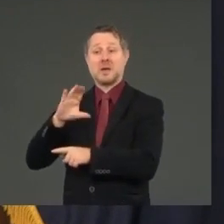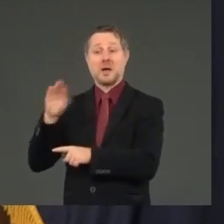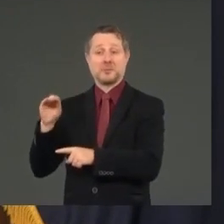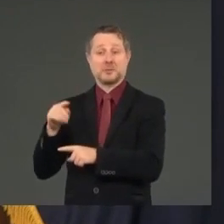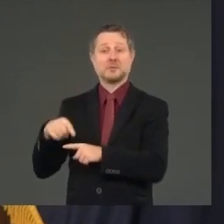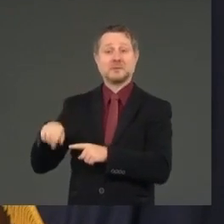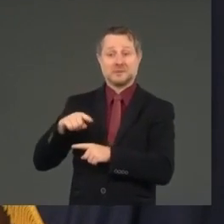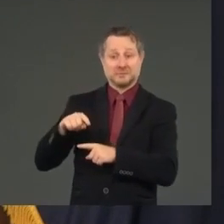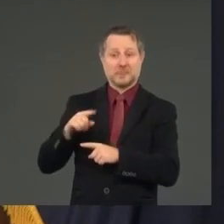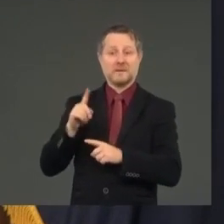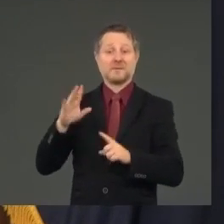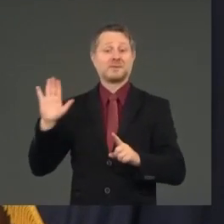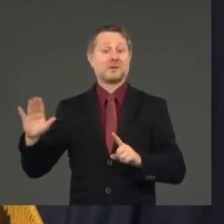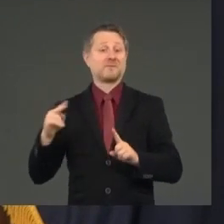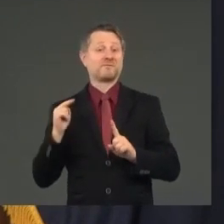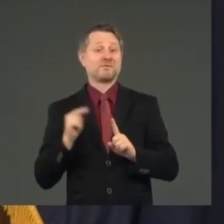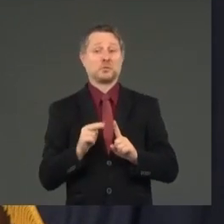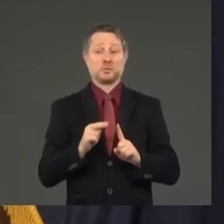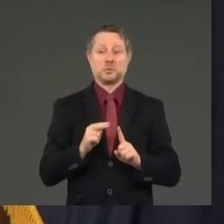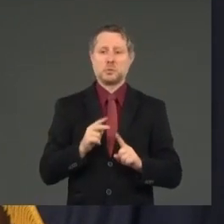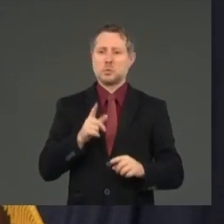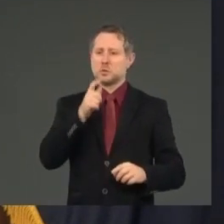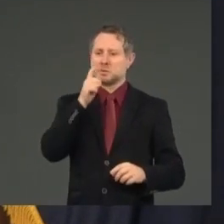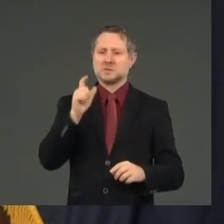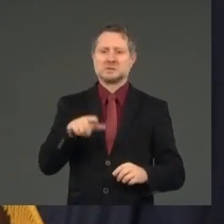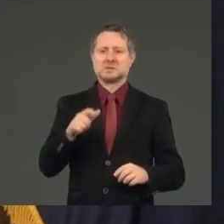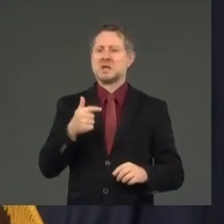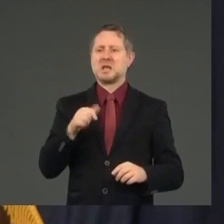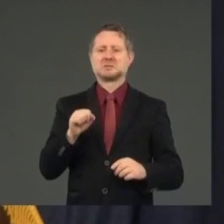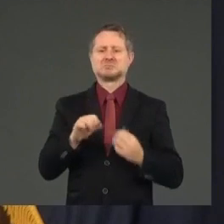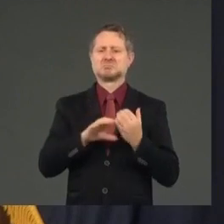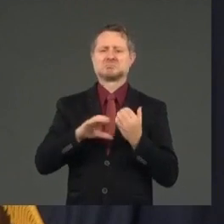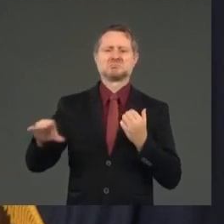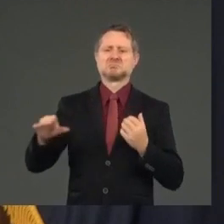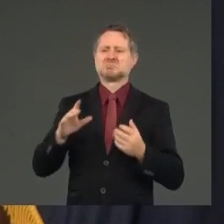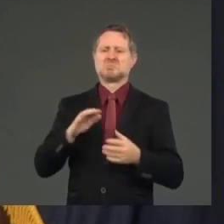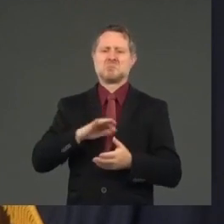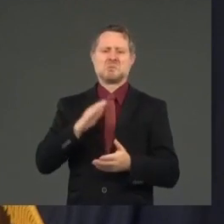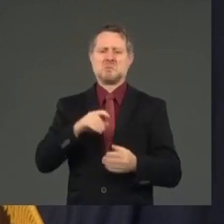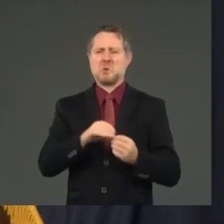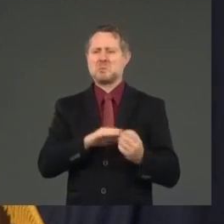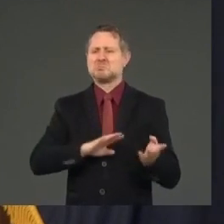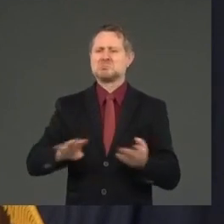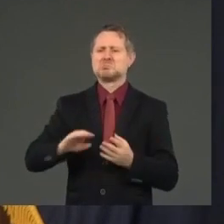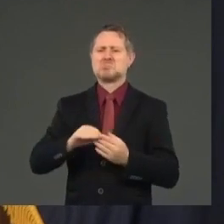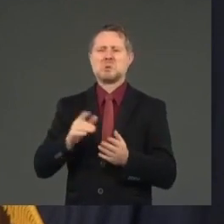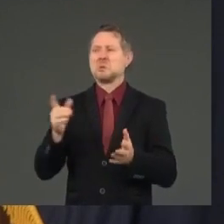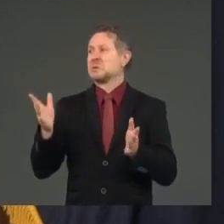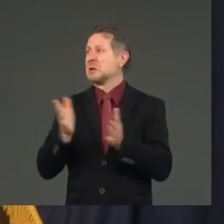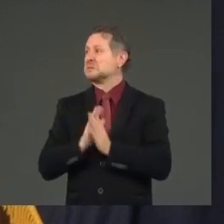THE LONG ISLAND GAS PROVIDERS, THE UTILITY